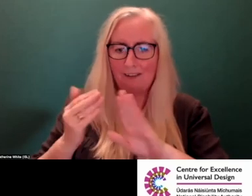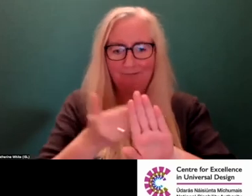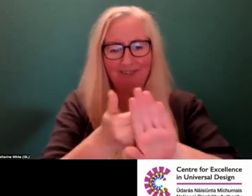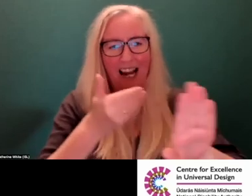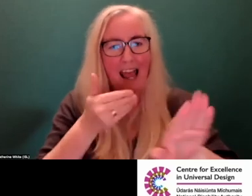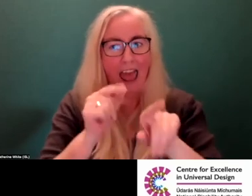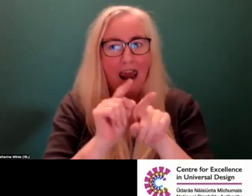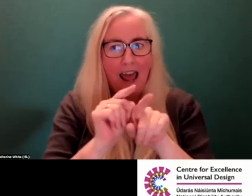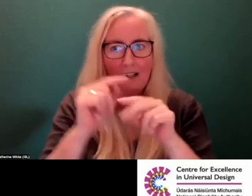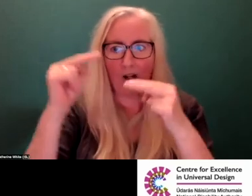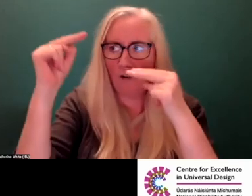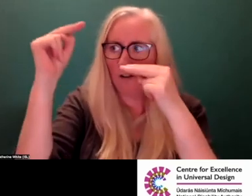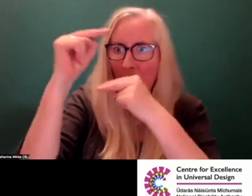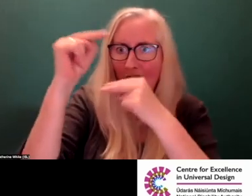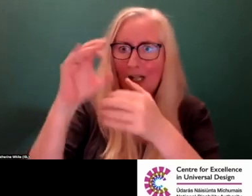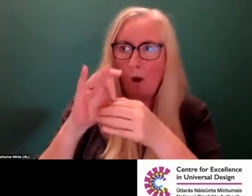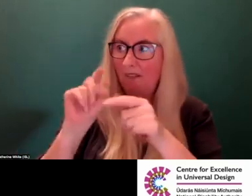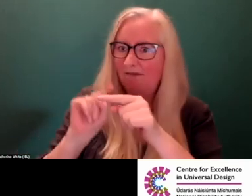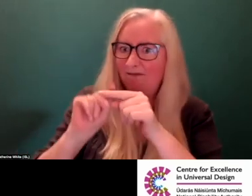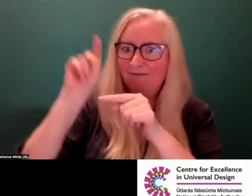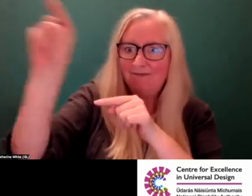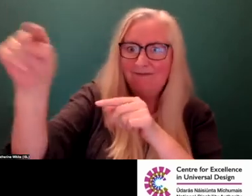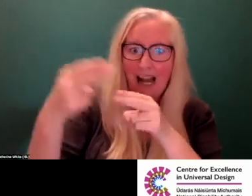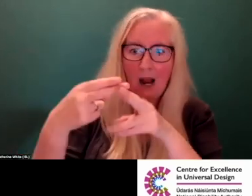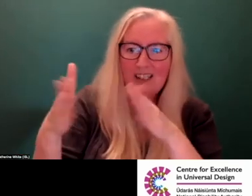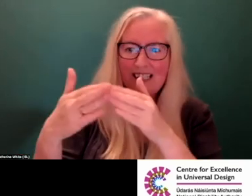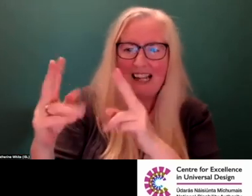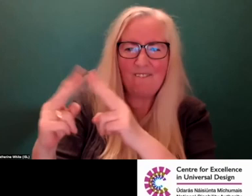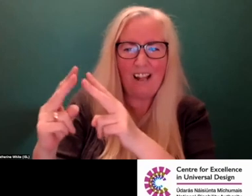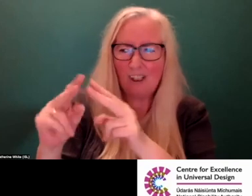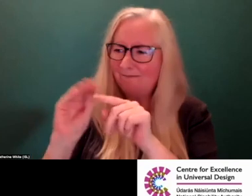and we've had that risk, as we did with nursing homes, you know, they went behind a hedge two miles out the village.